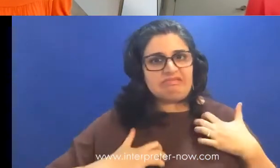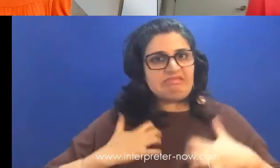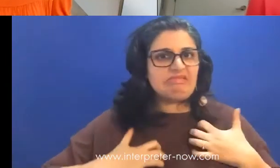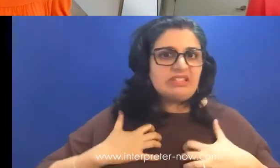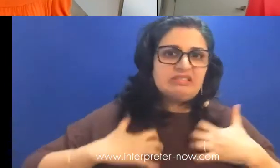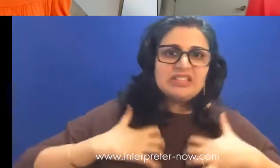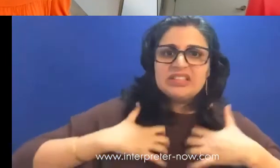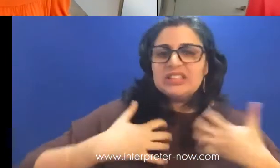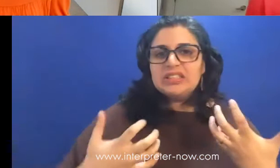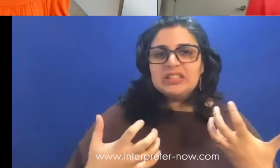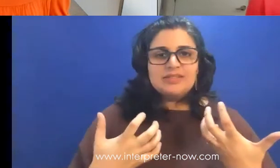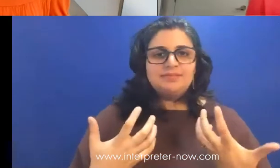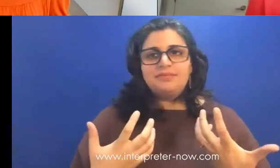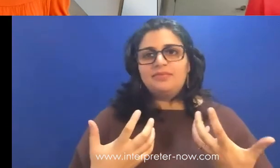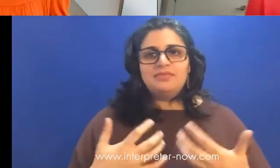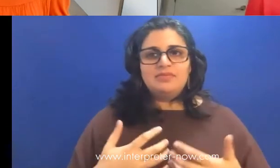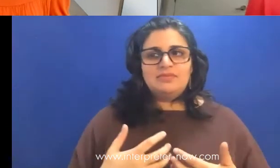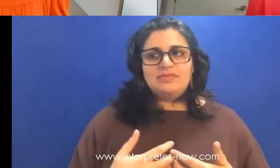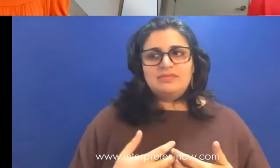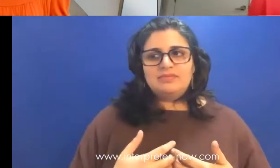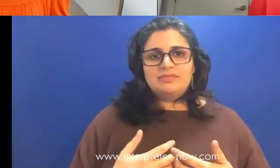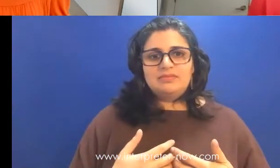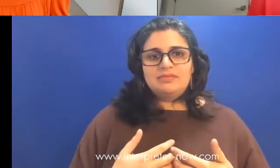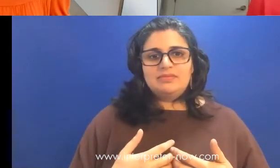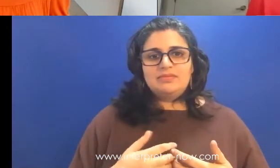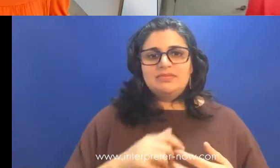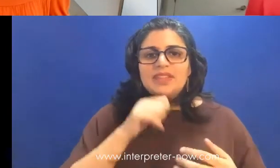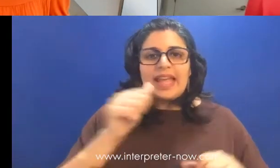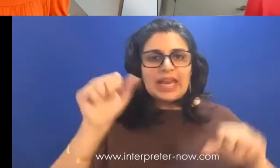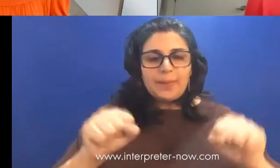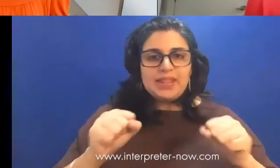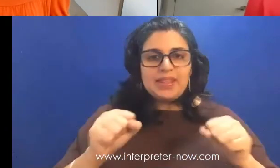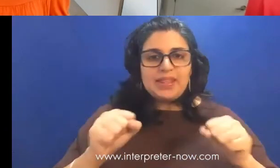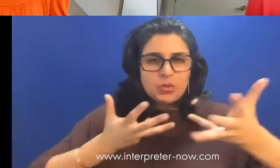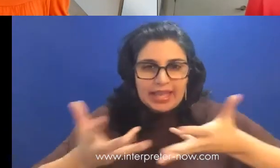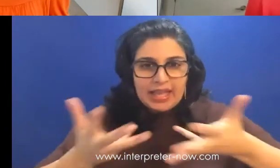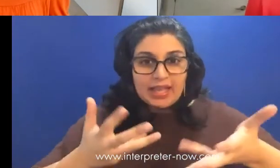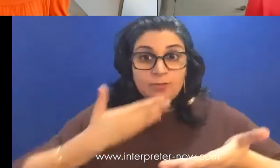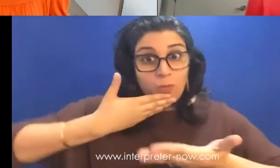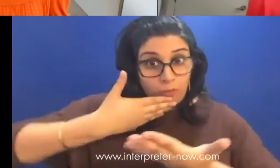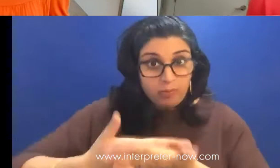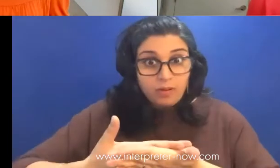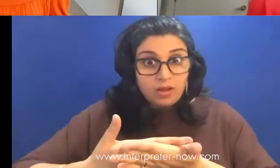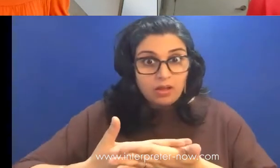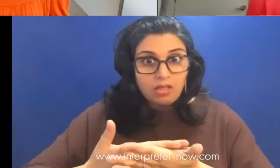here, but essentially, the inability to engage meaningfully with anti-racism work and think